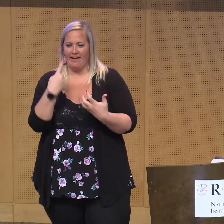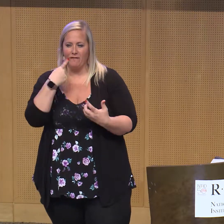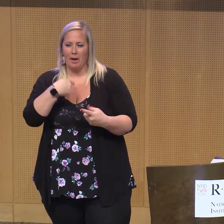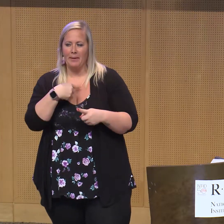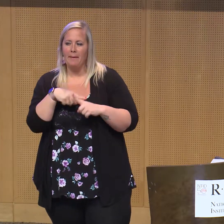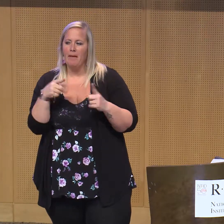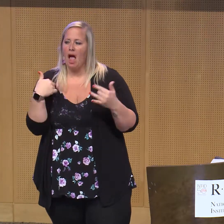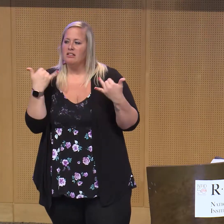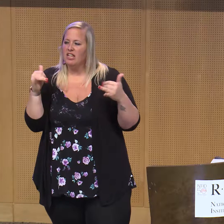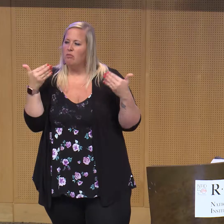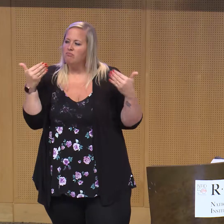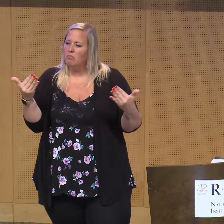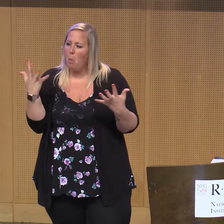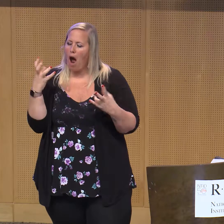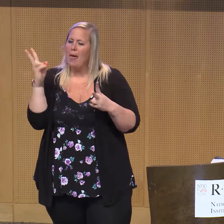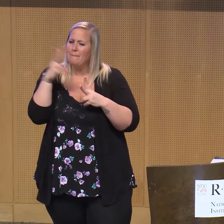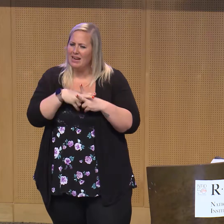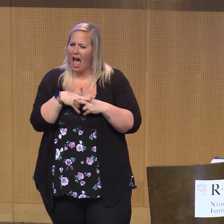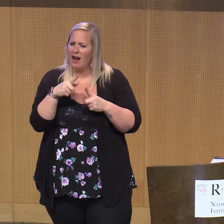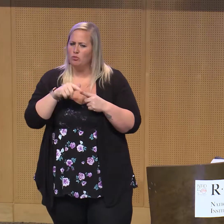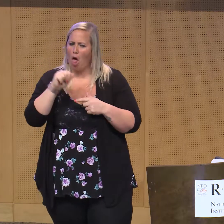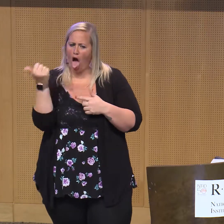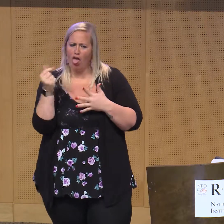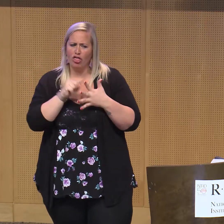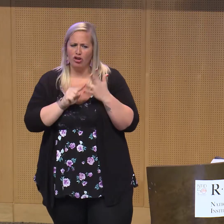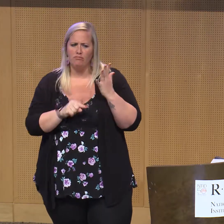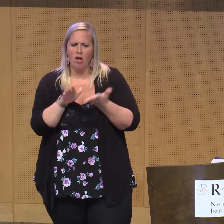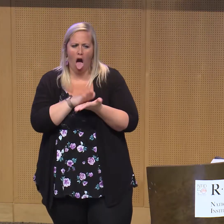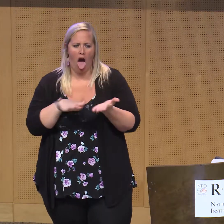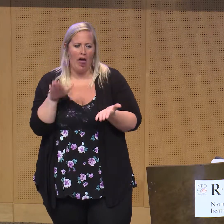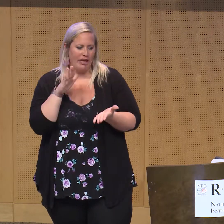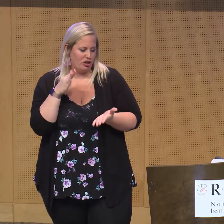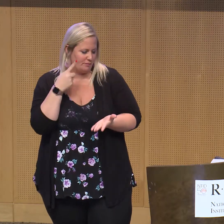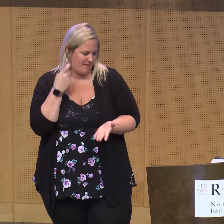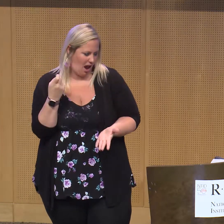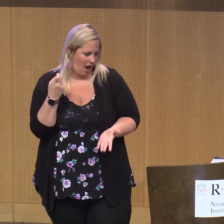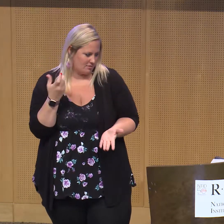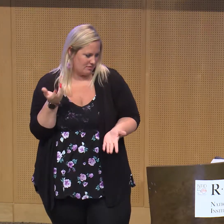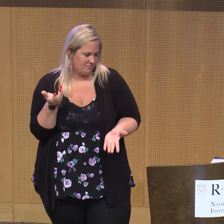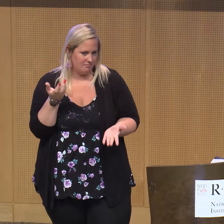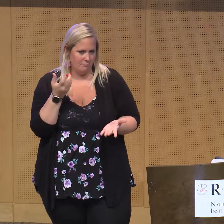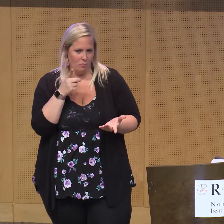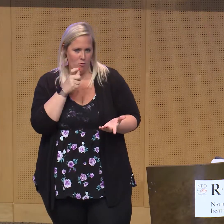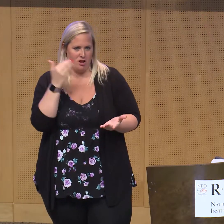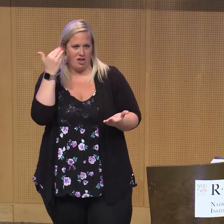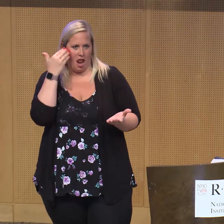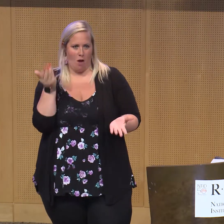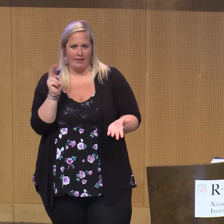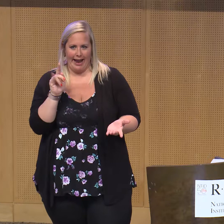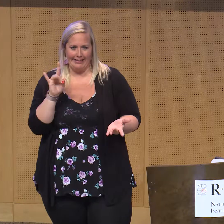I felt like RIT/NTID would be a great fit for me, but I did apply to other colleges and universities